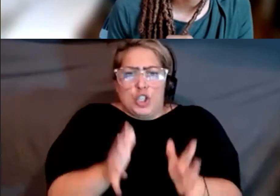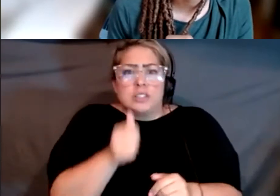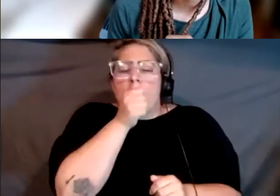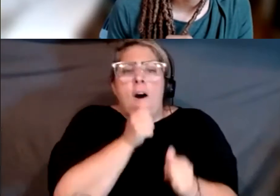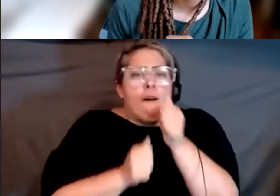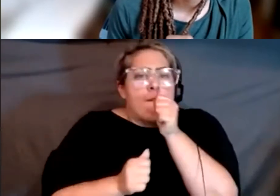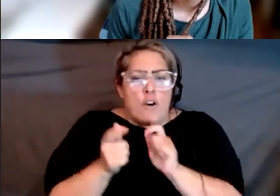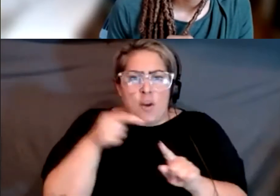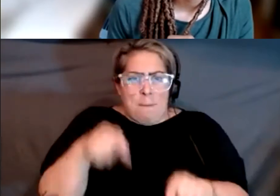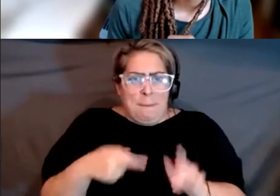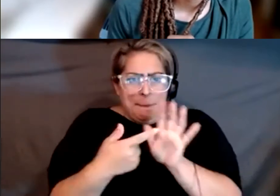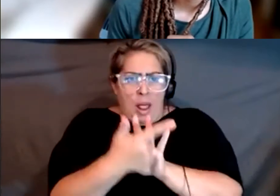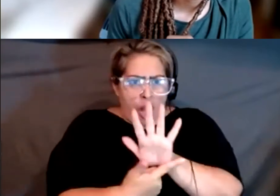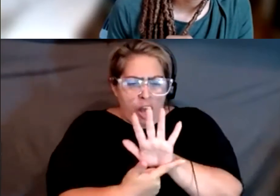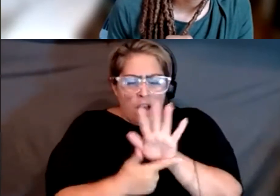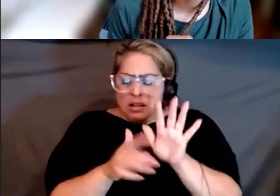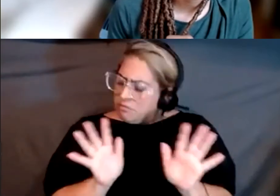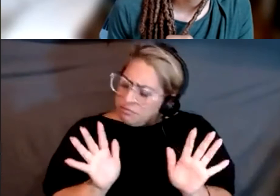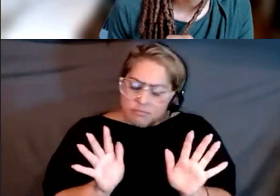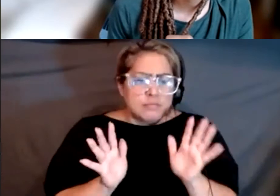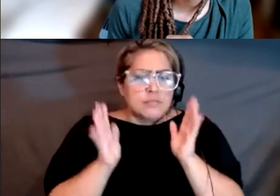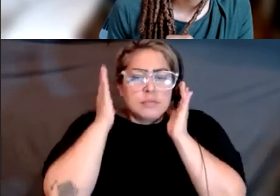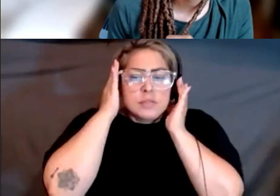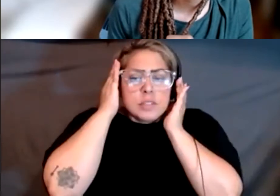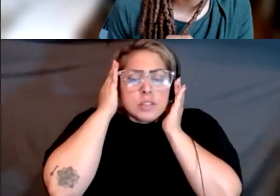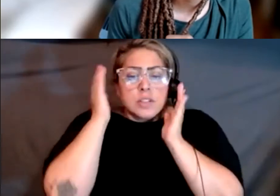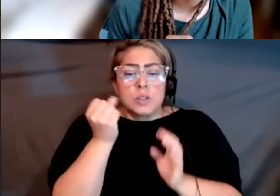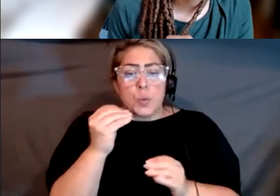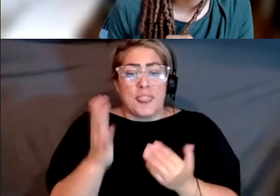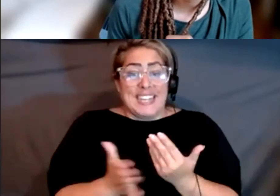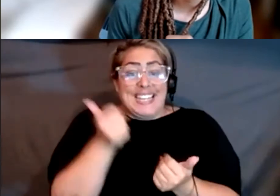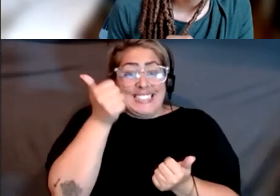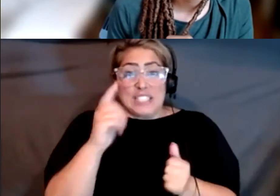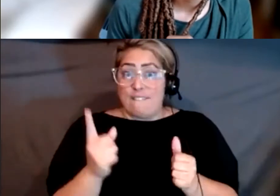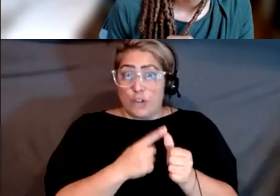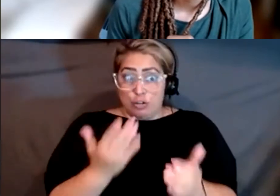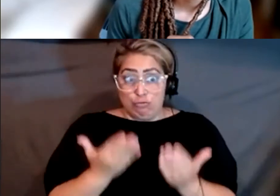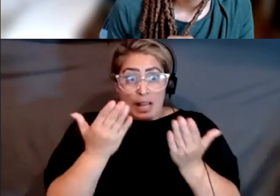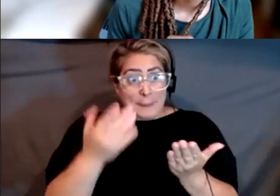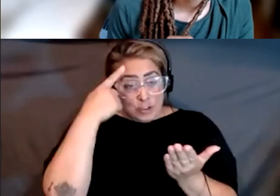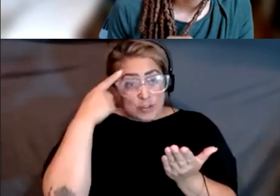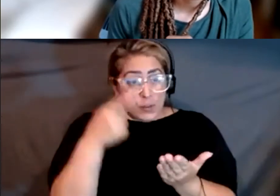So the easiest and first recommendation about the escalation is be flexible.